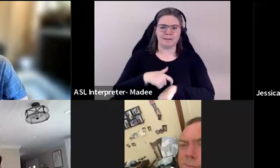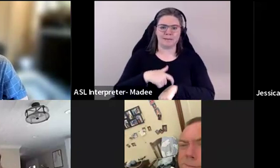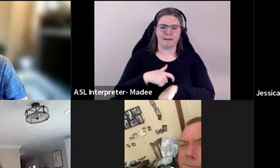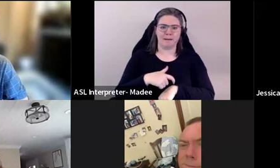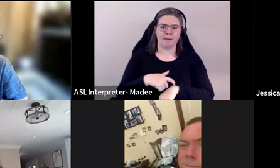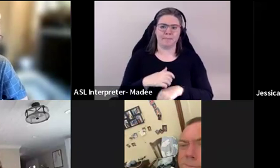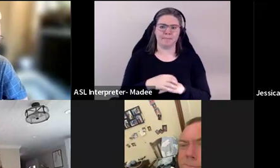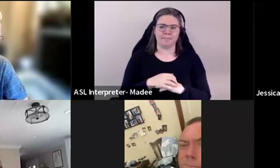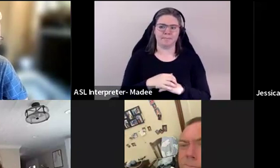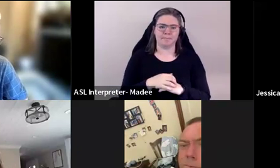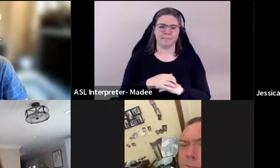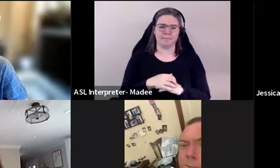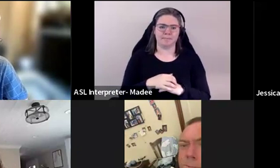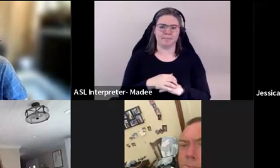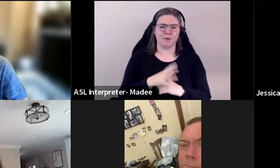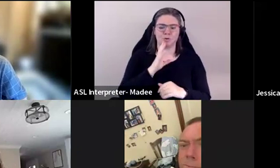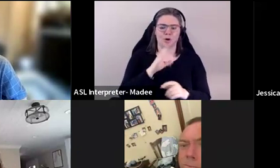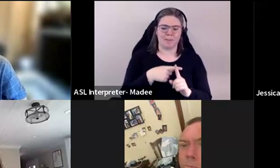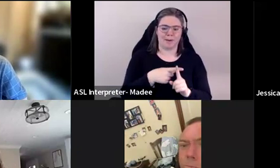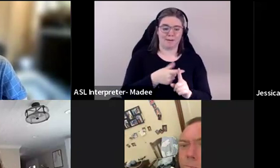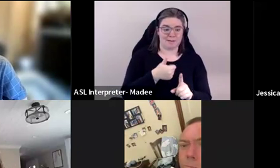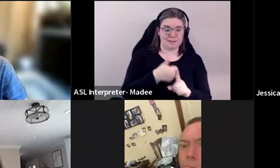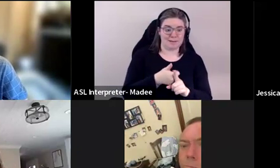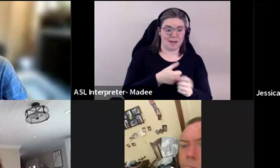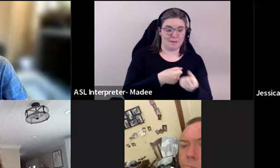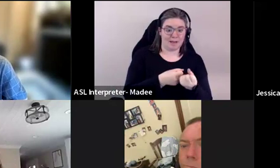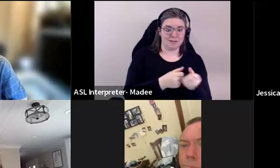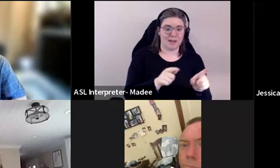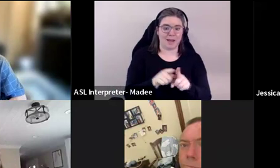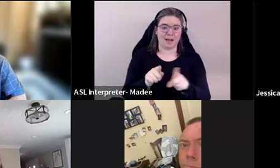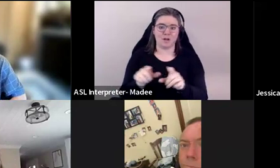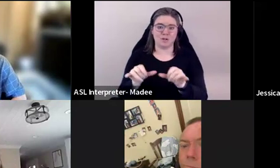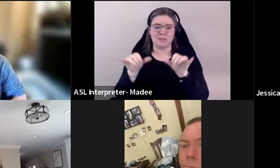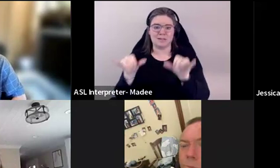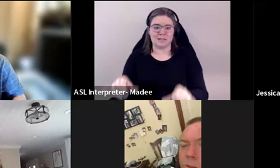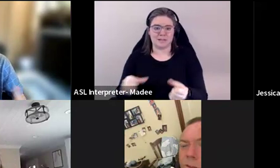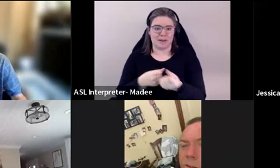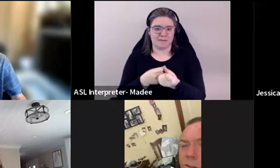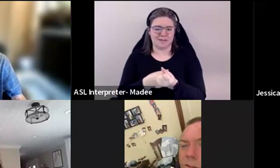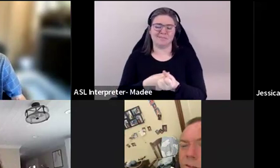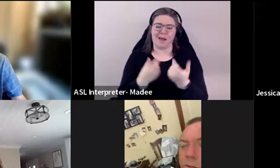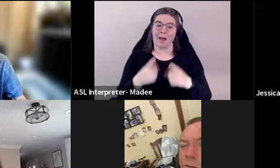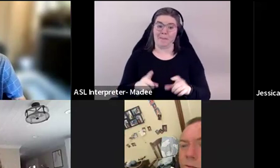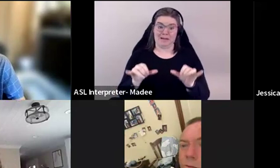Don Dew: where you did. Both self advocacy and systems change advocacy systems, advocacy, you know. We're looking at a broad